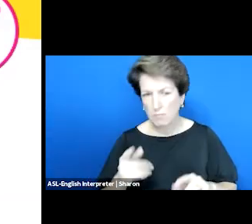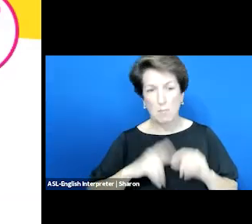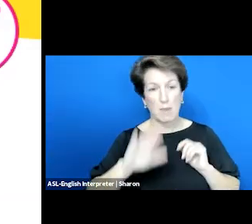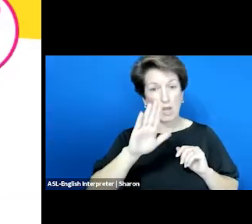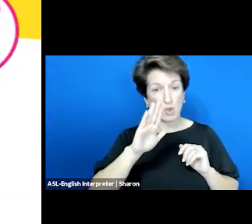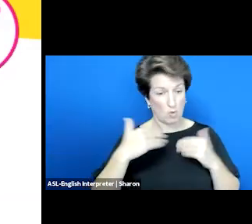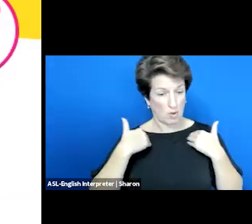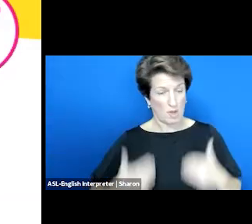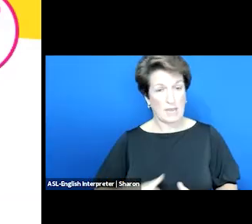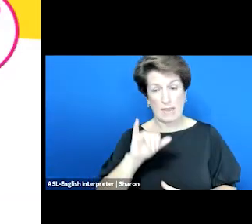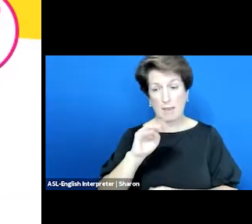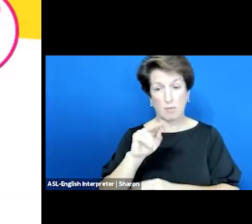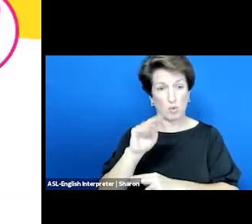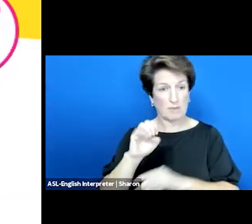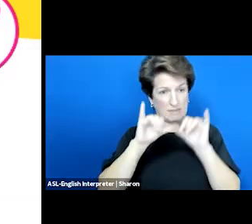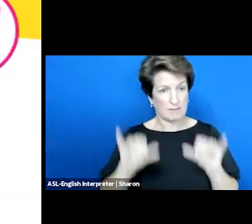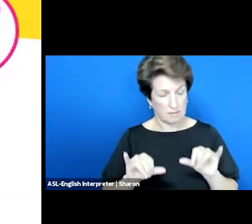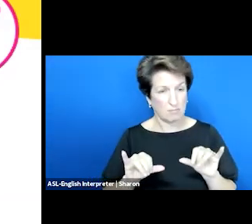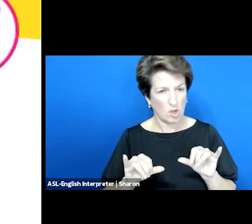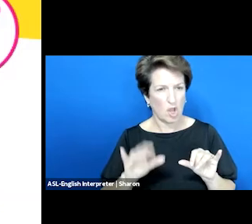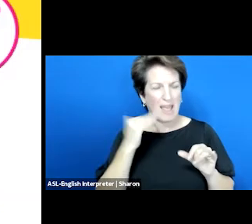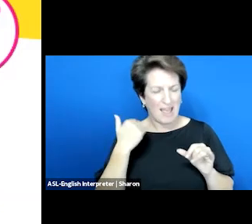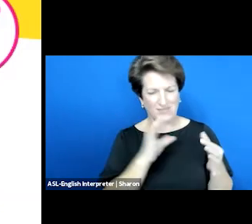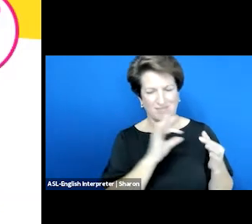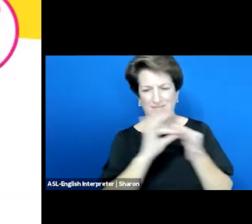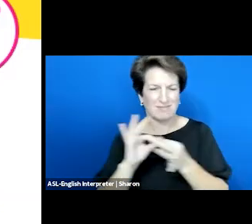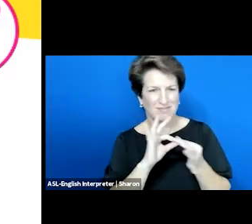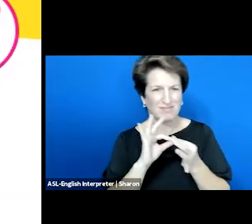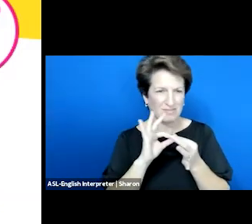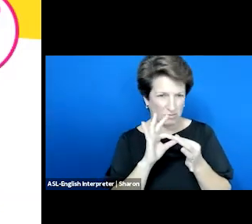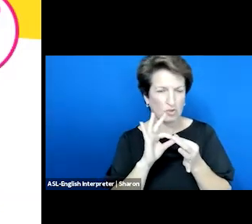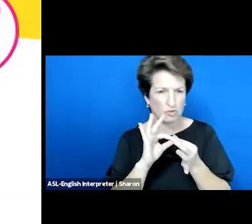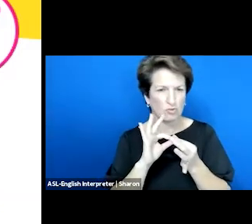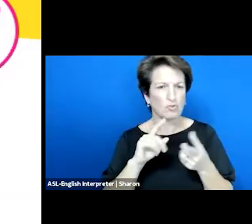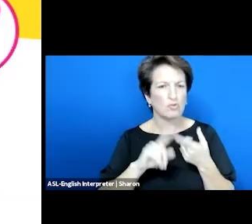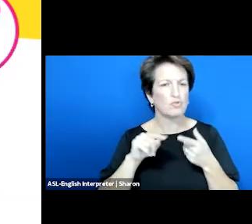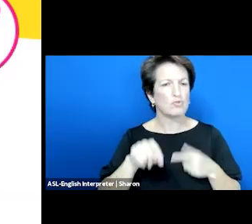So when we look at the 7 billion doses that have been administered across the